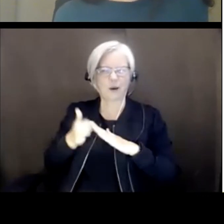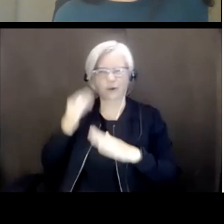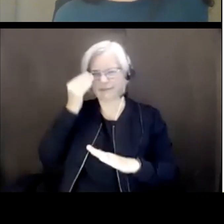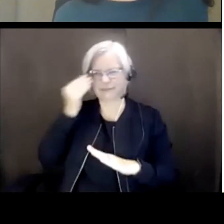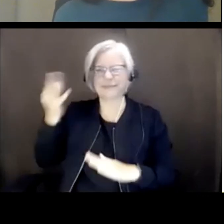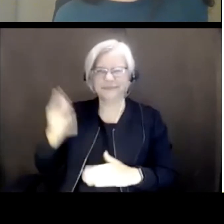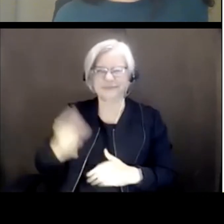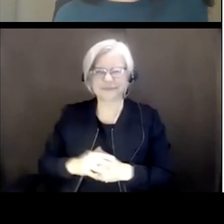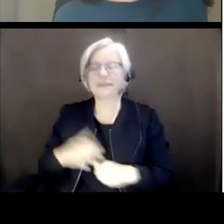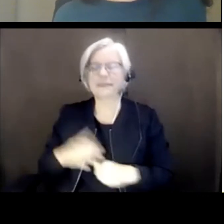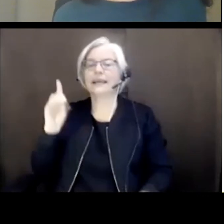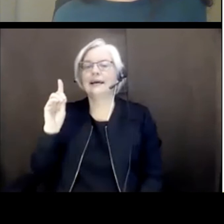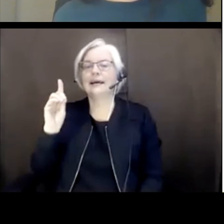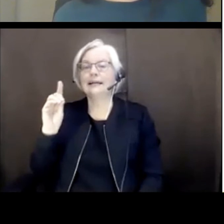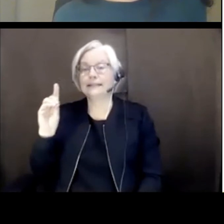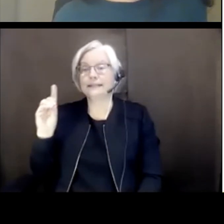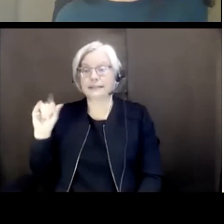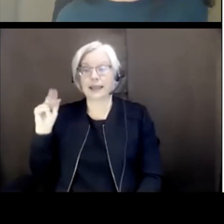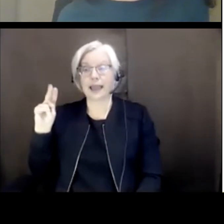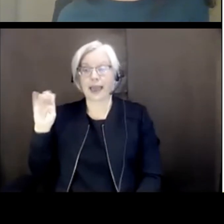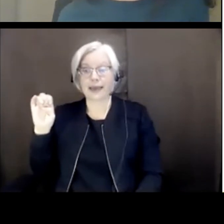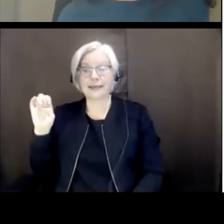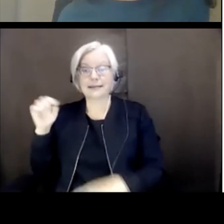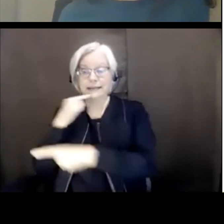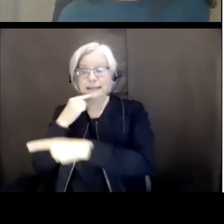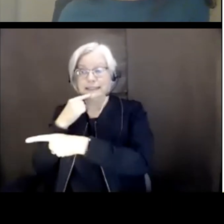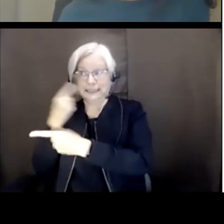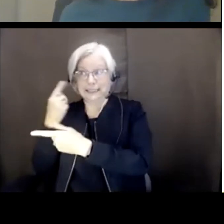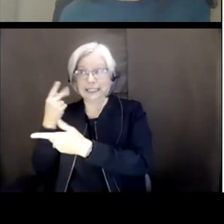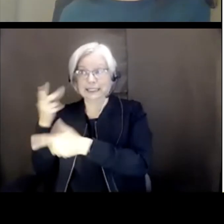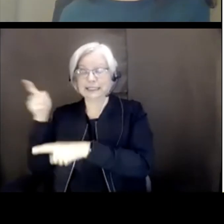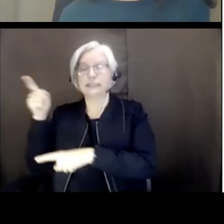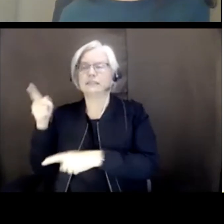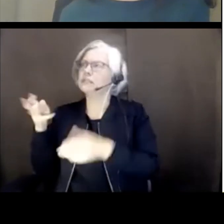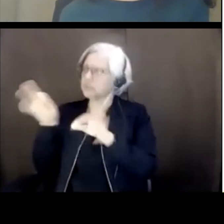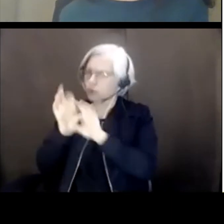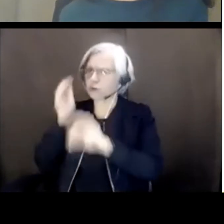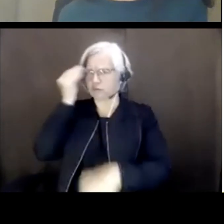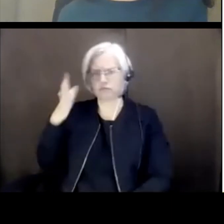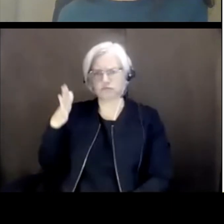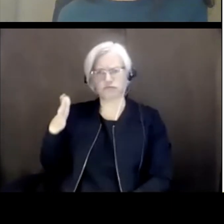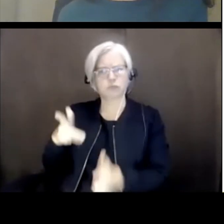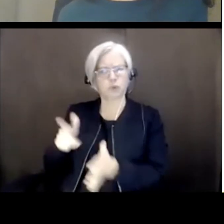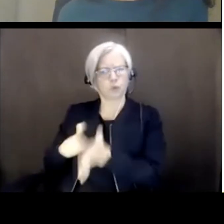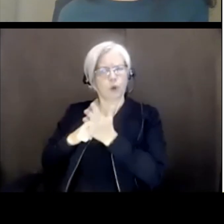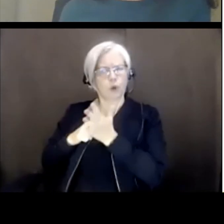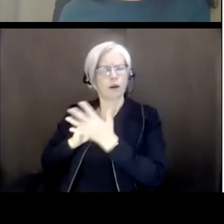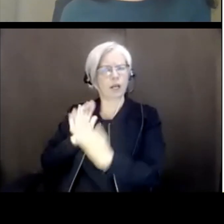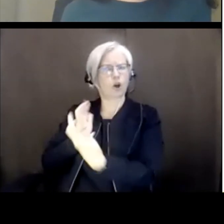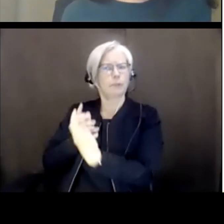IMPORTANT, TO DISCLOSE YOUR NEED FOR ACCOMMODATIONS AS SOON AS POSSIBLE.